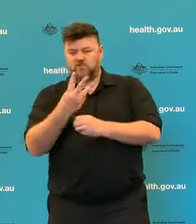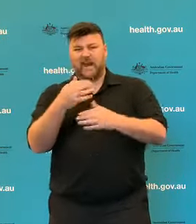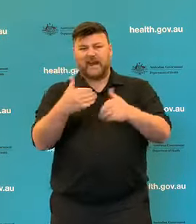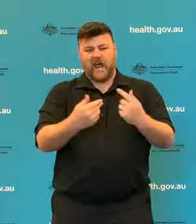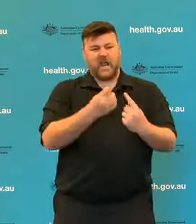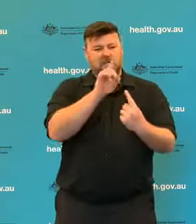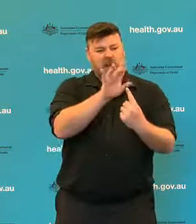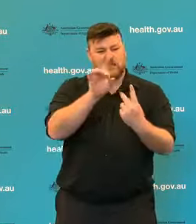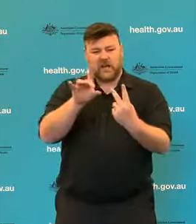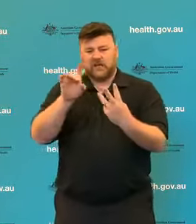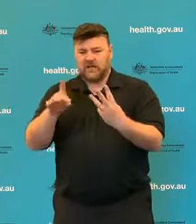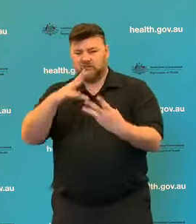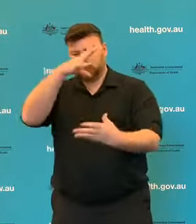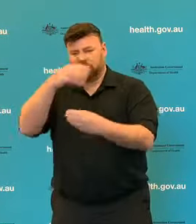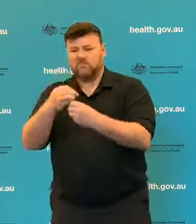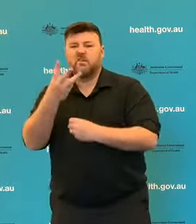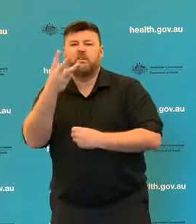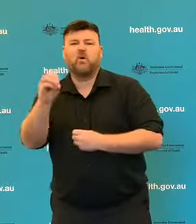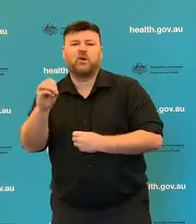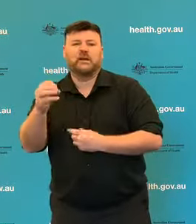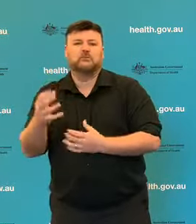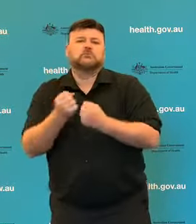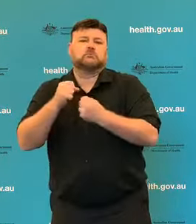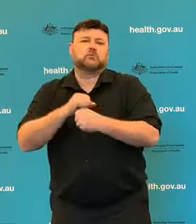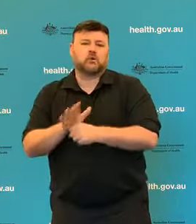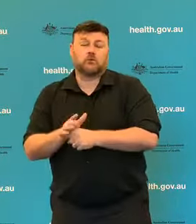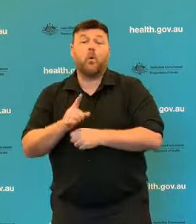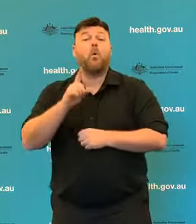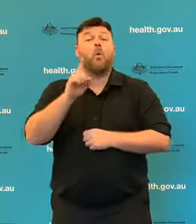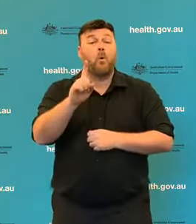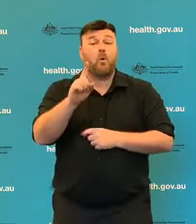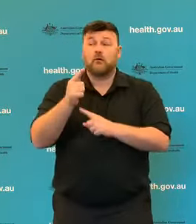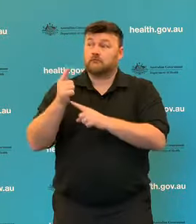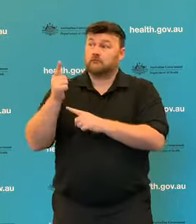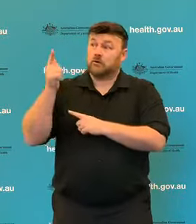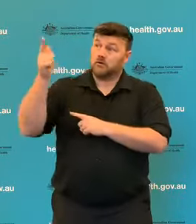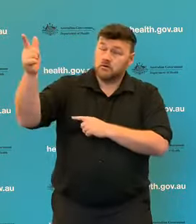or in regional or rural areas a three-day rolling average of three